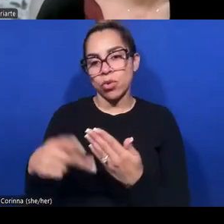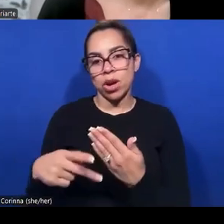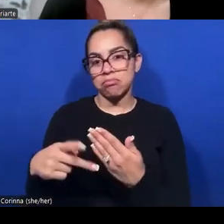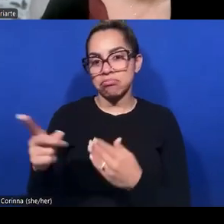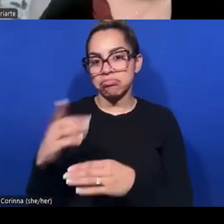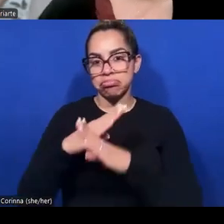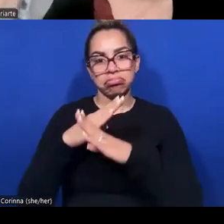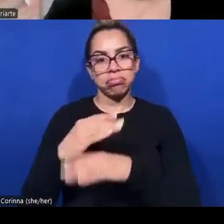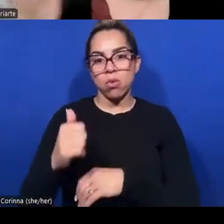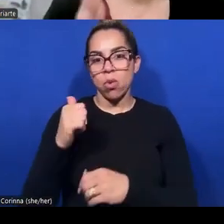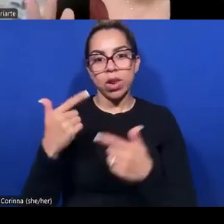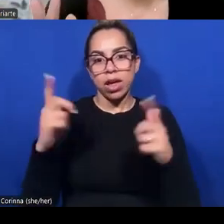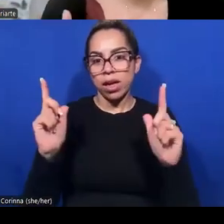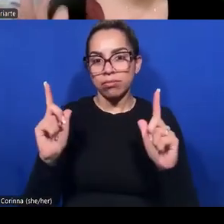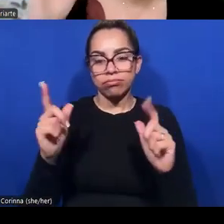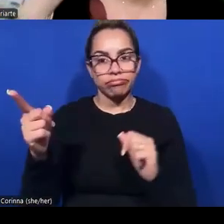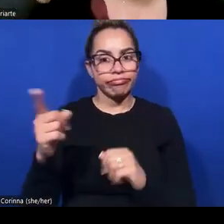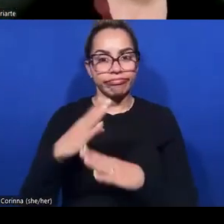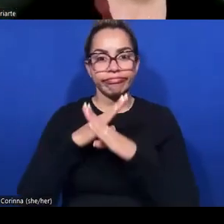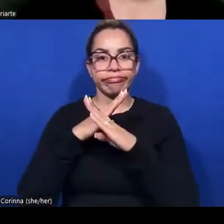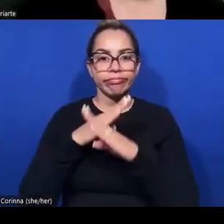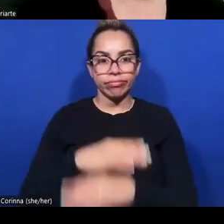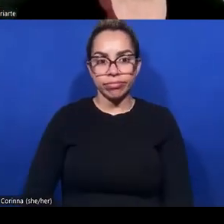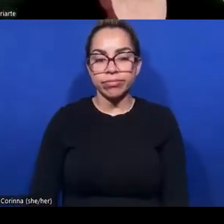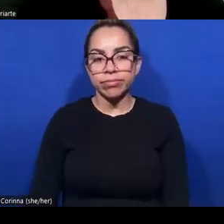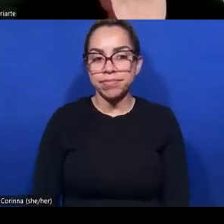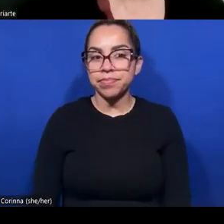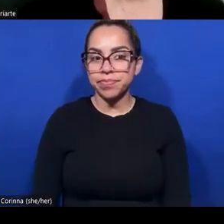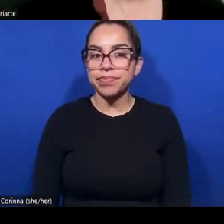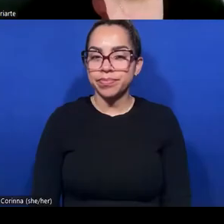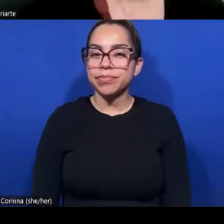It'll automatically not allow you to do that. So there's a safety buffer there.